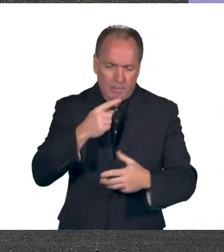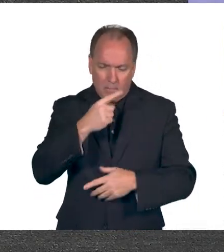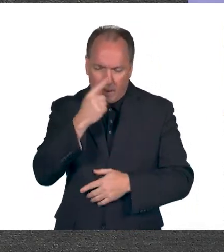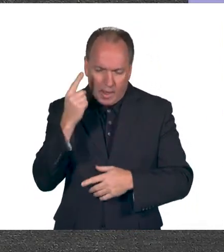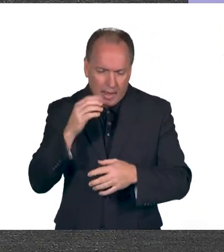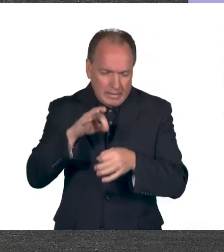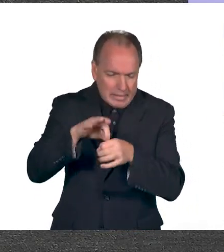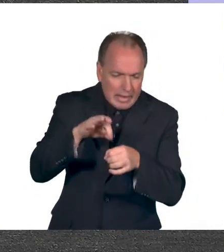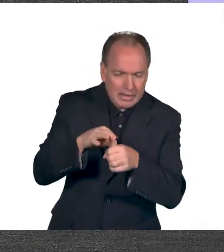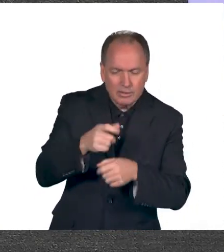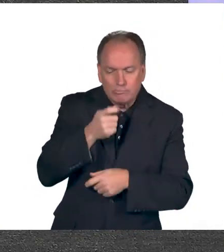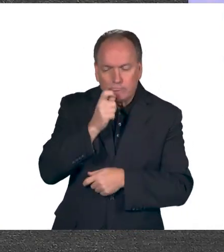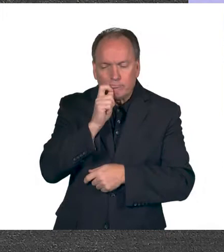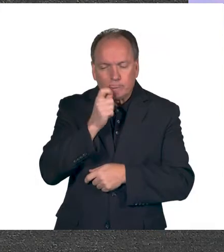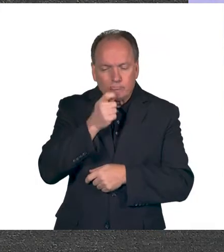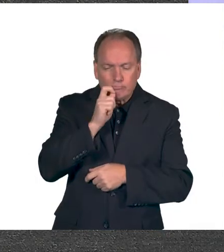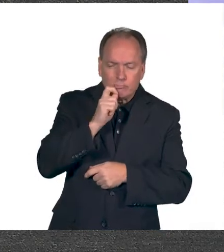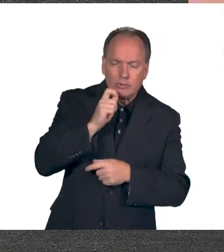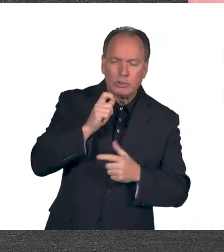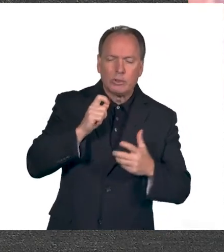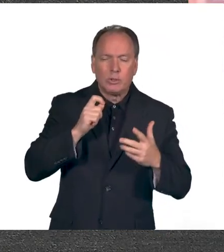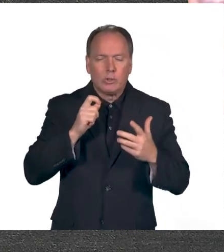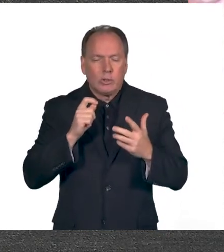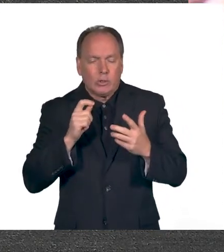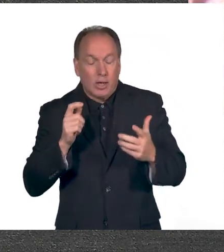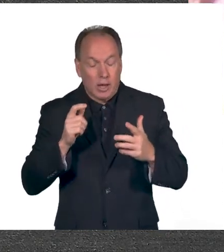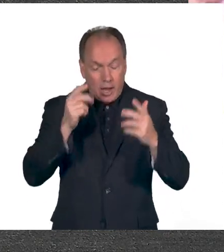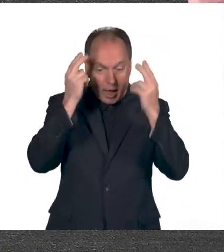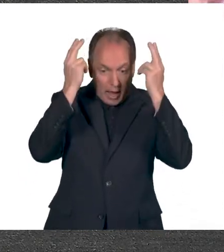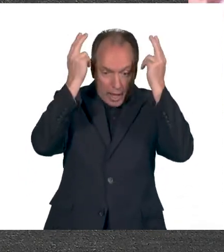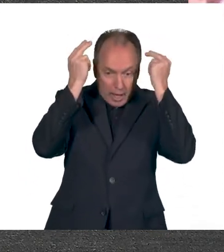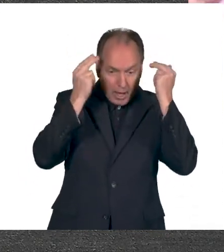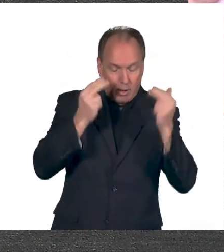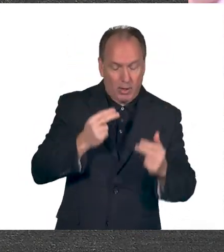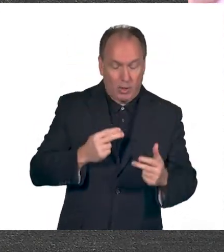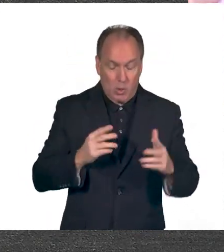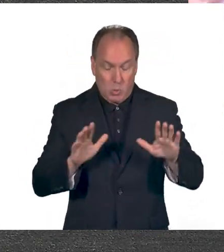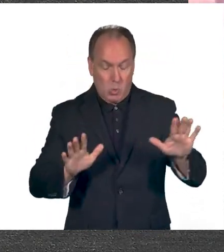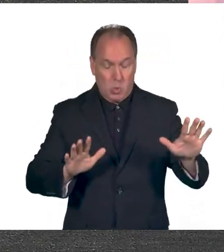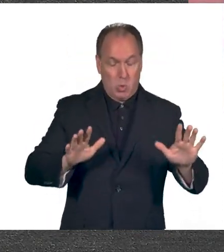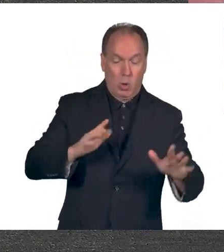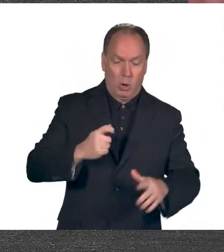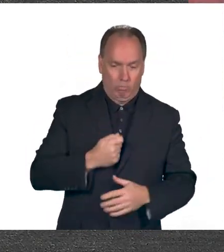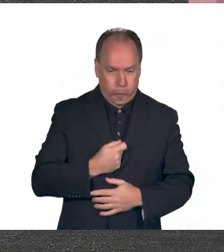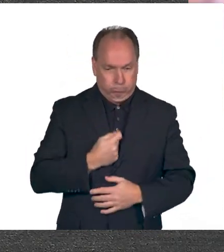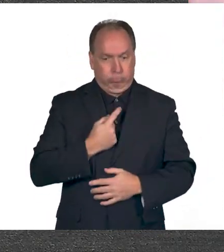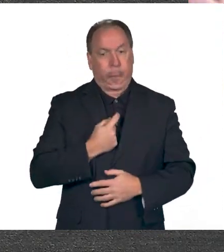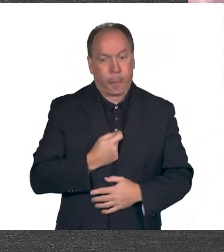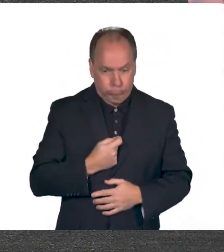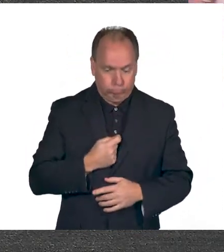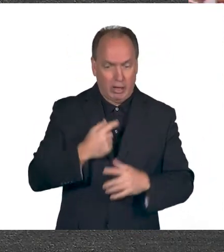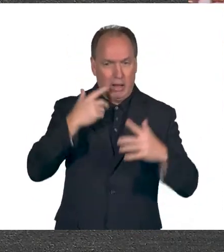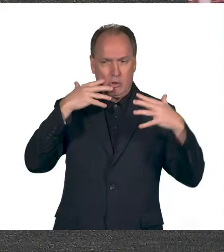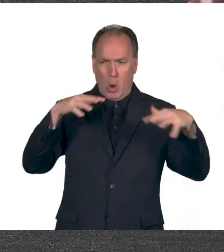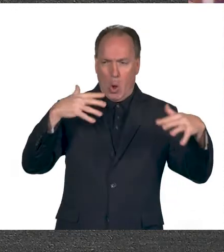Mouse sips wee slurps, and then hare burps big burps,